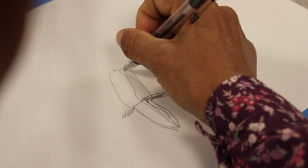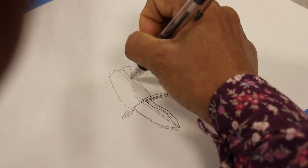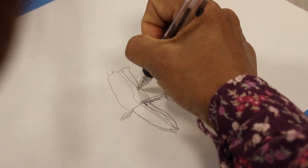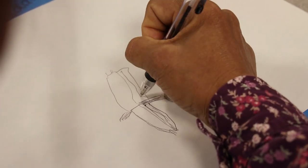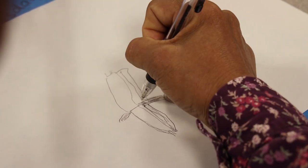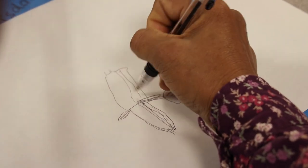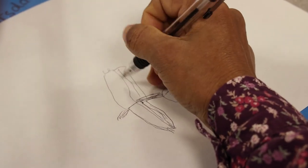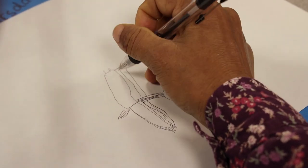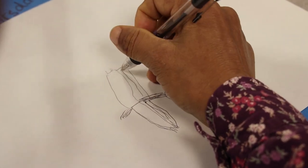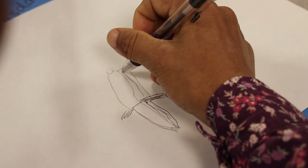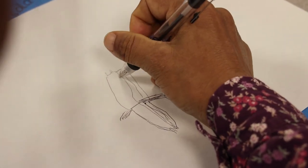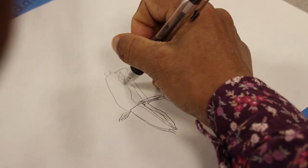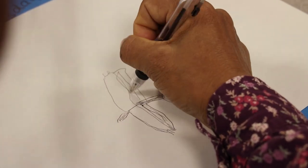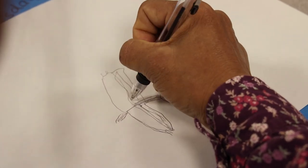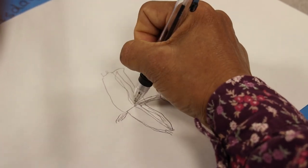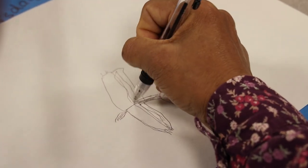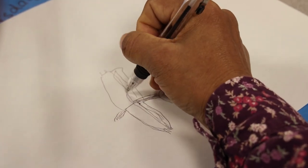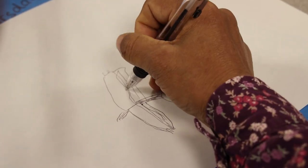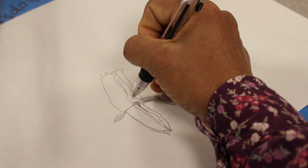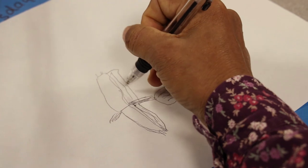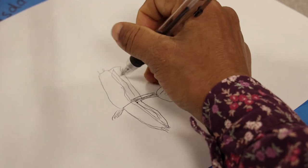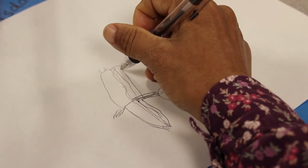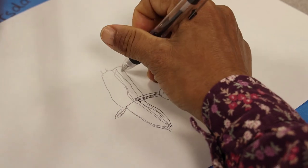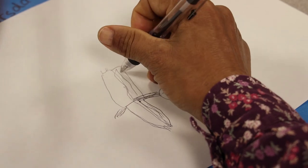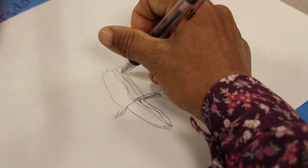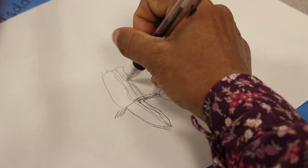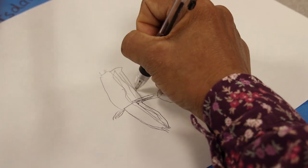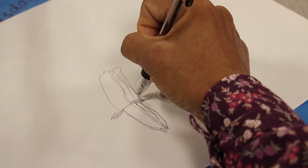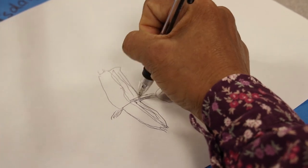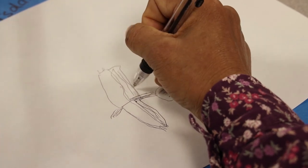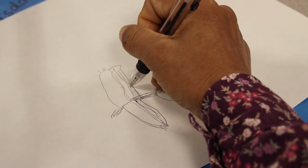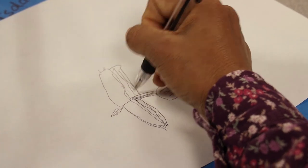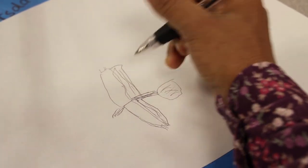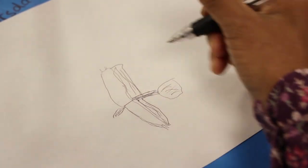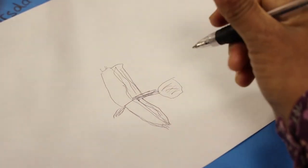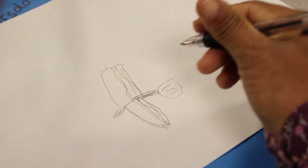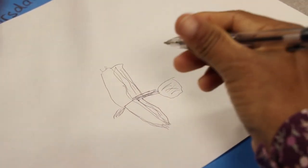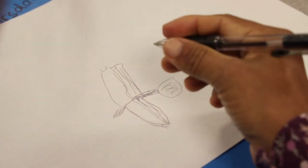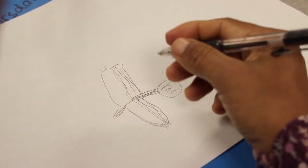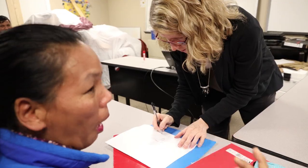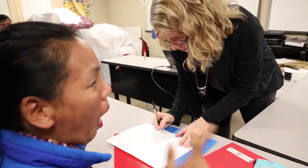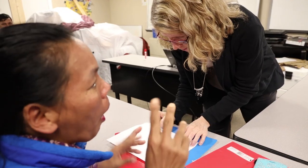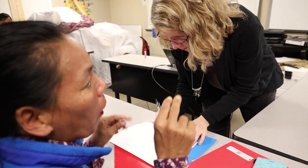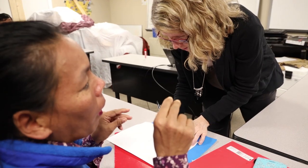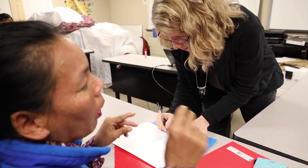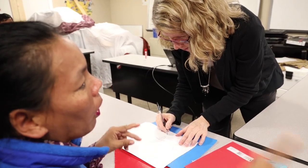(Rob) rely on parents. At most, they might be able to respond to pictures.